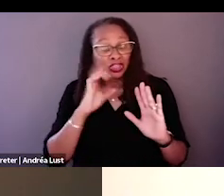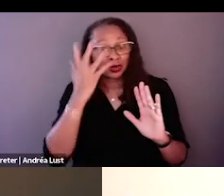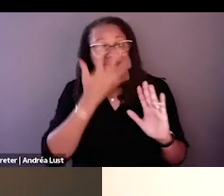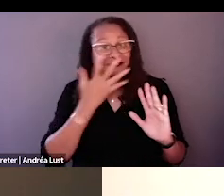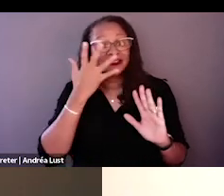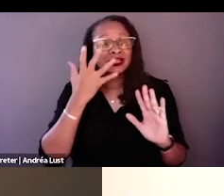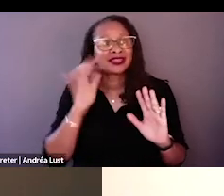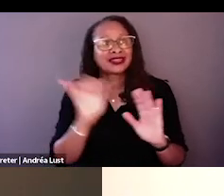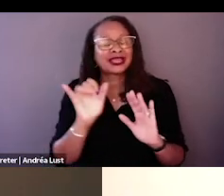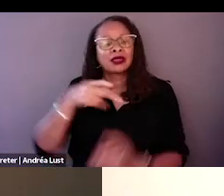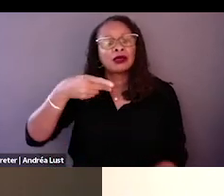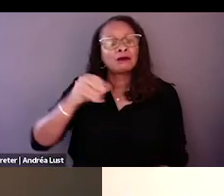local polls.